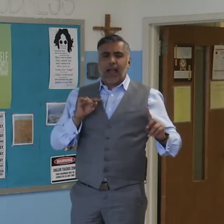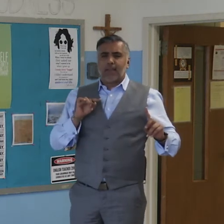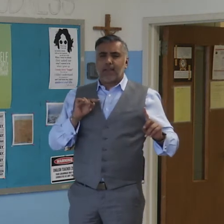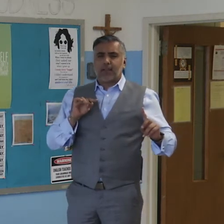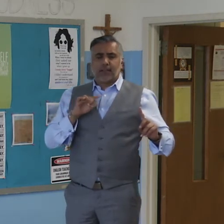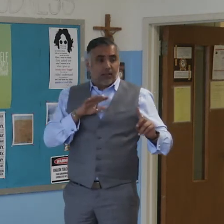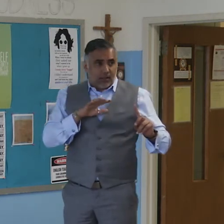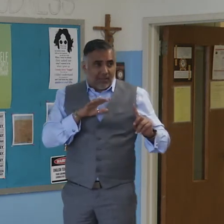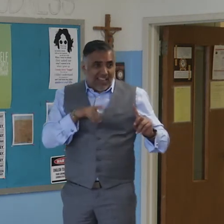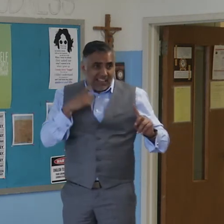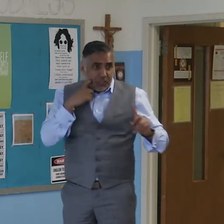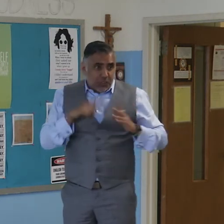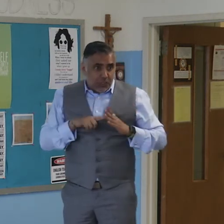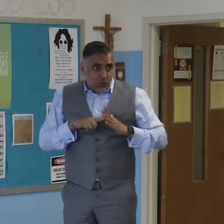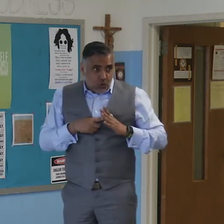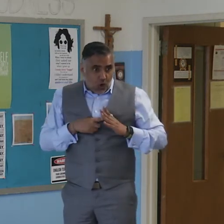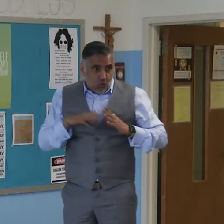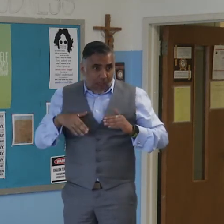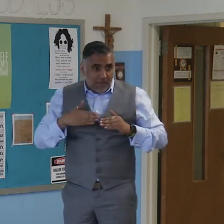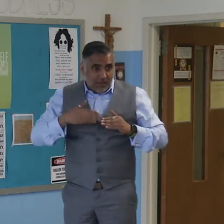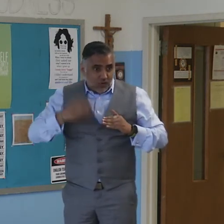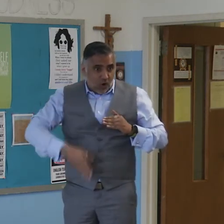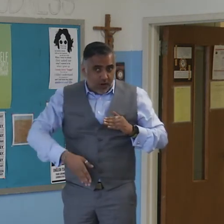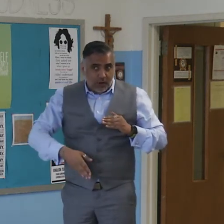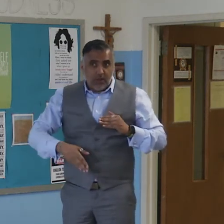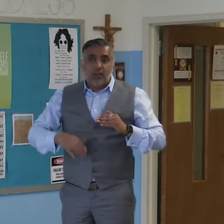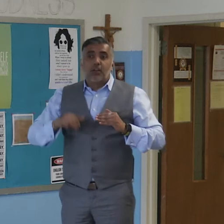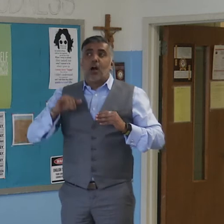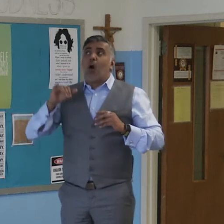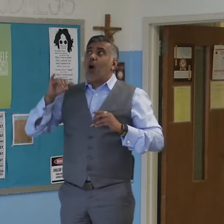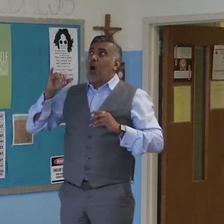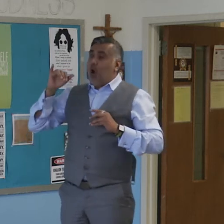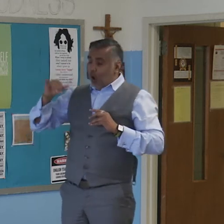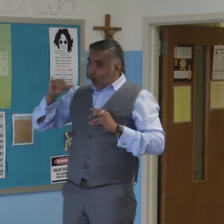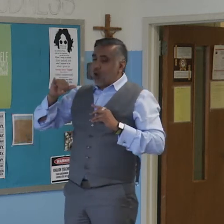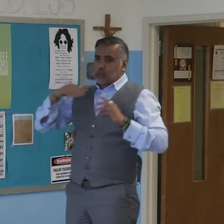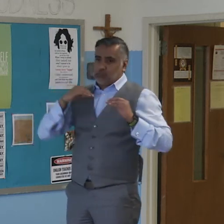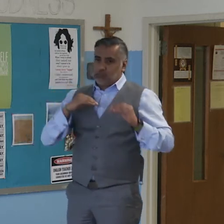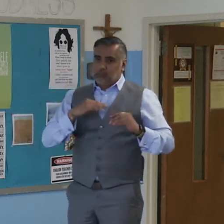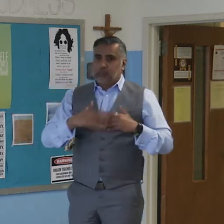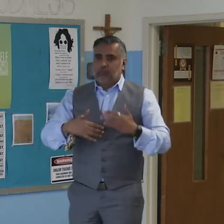started, and, but it's there, that point of awareness, and that's what we find this